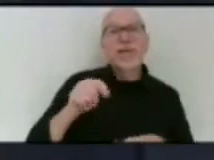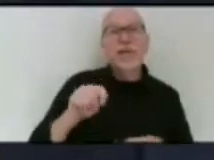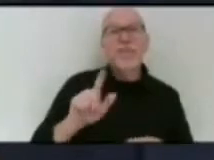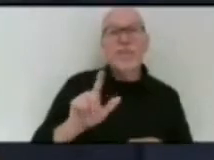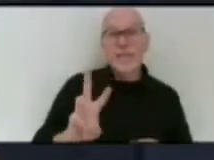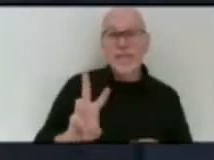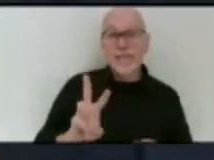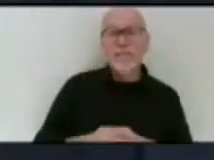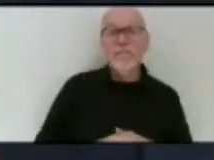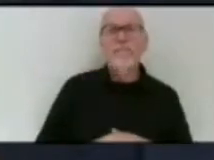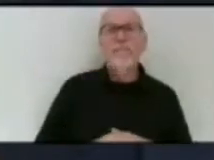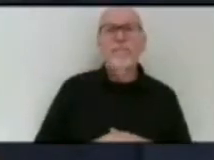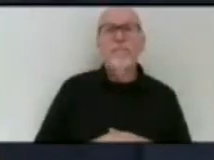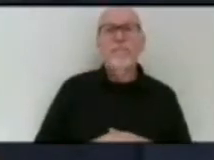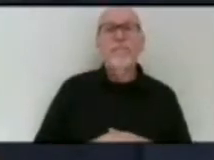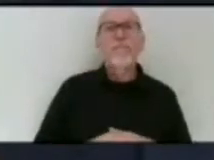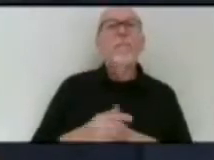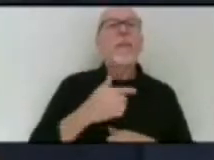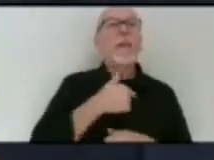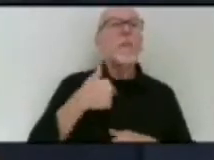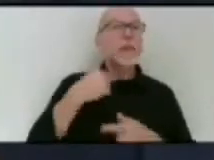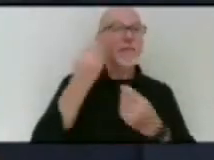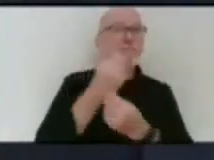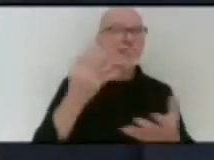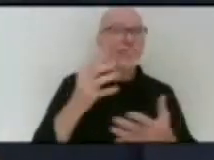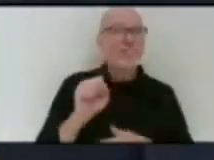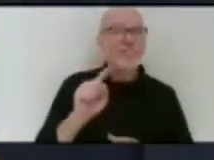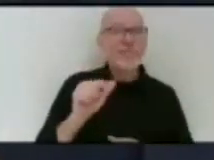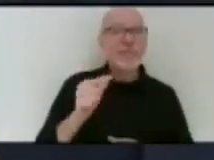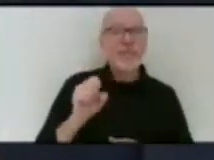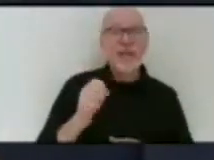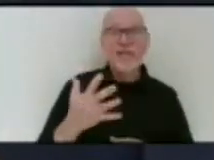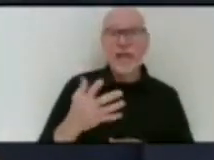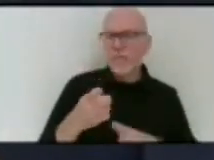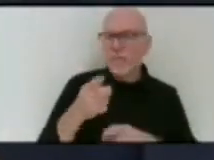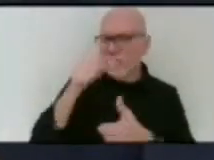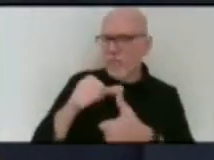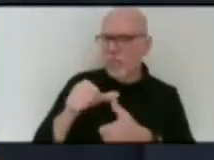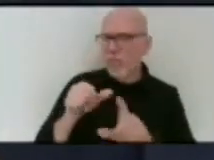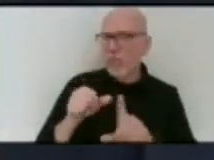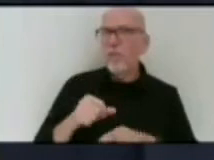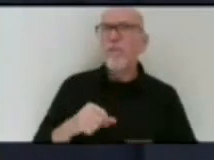the day we announced Stage five. And please remember this. Our positivity